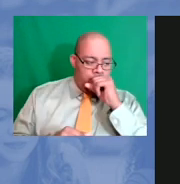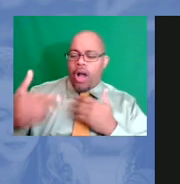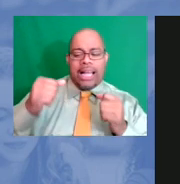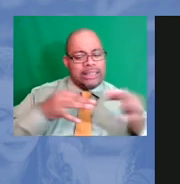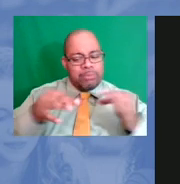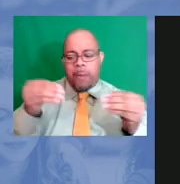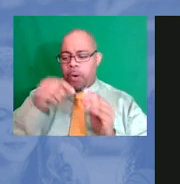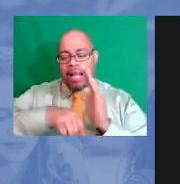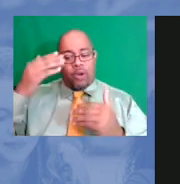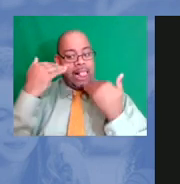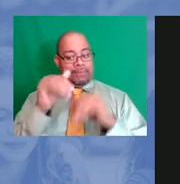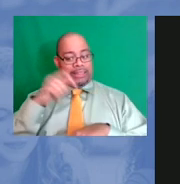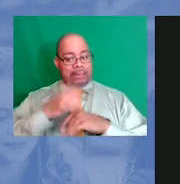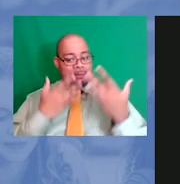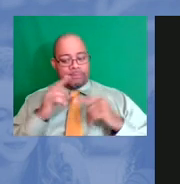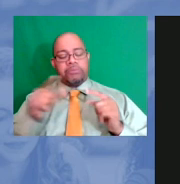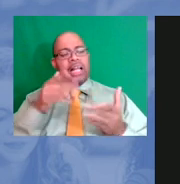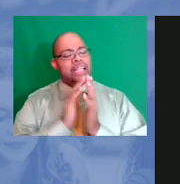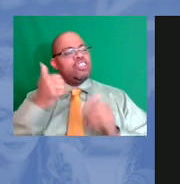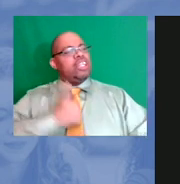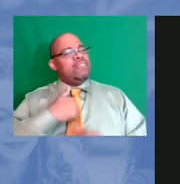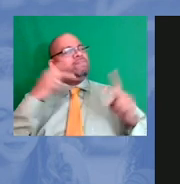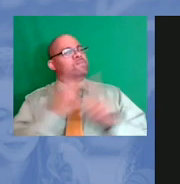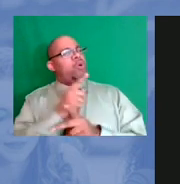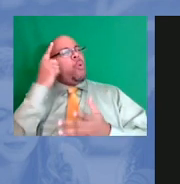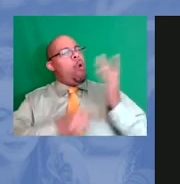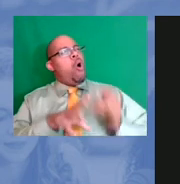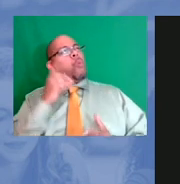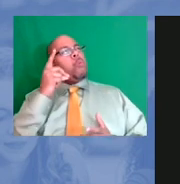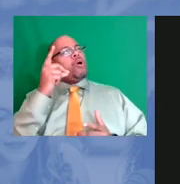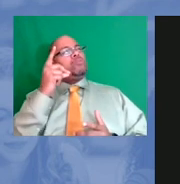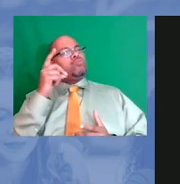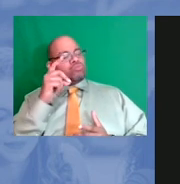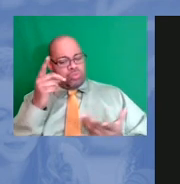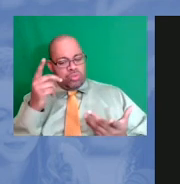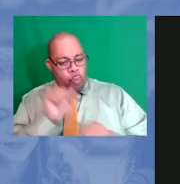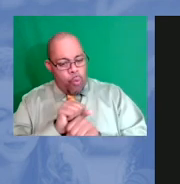BUT ASKING OURSELVES WHAT WOULD BE THE LOOK FORWARD, THE LOOK FORCE IN EACH OF THESE PILLARS